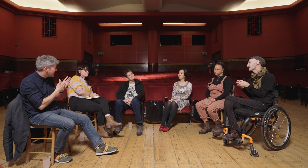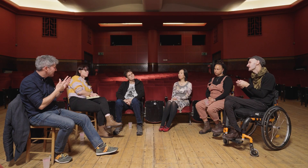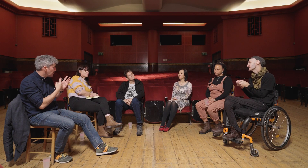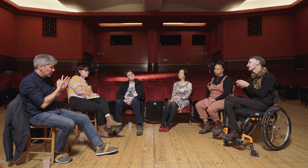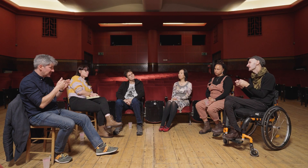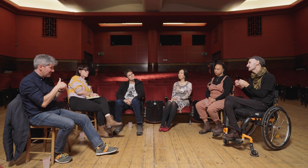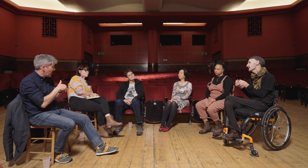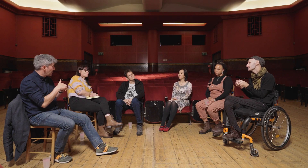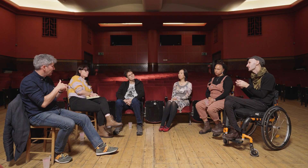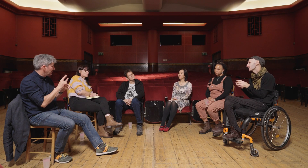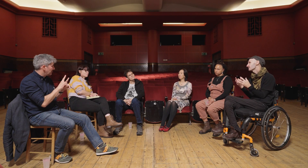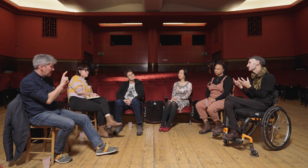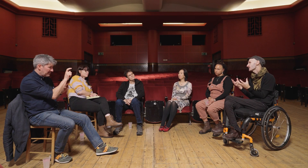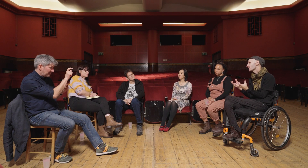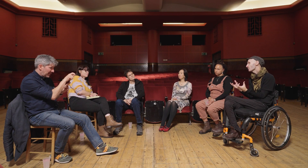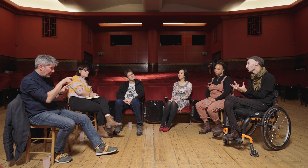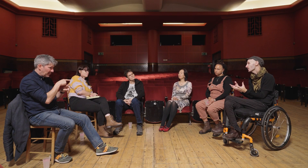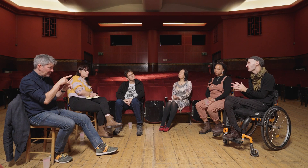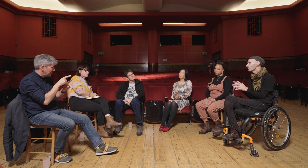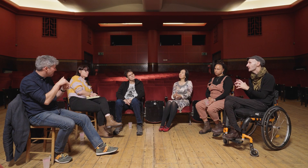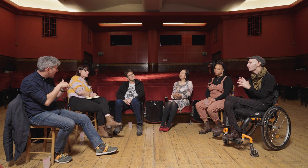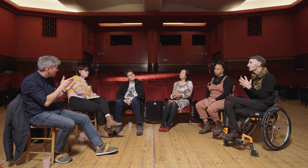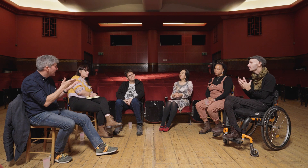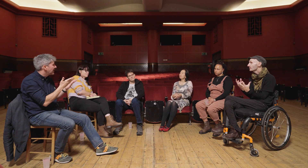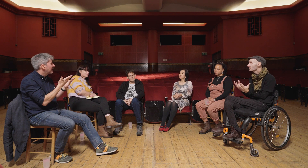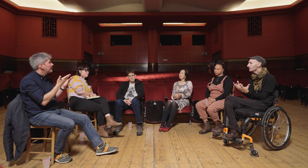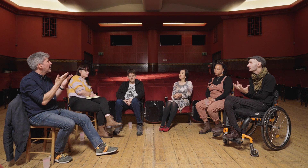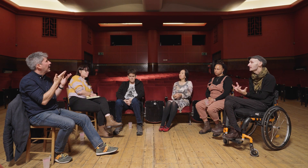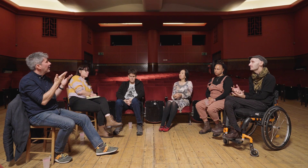There are times when I'm creating a work or working with a group of people